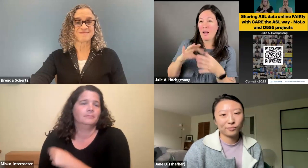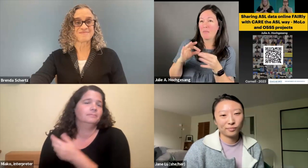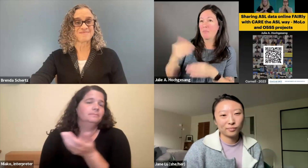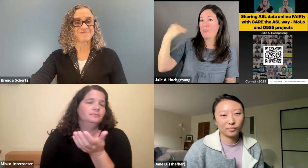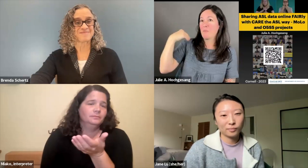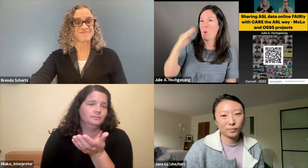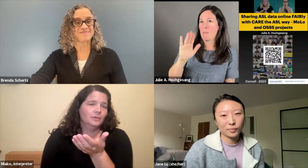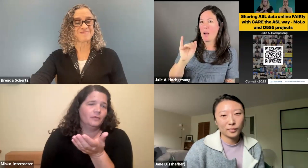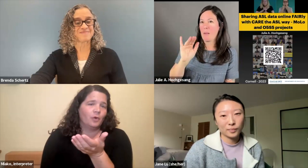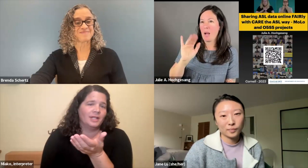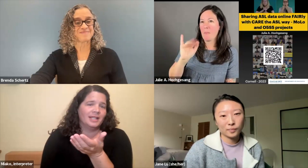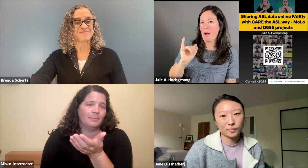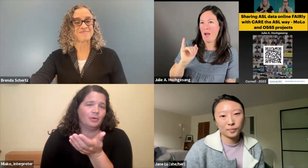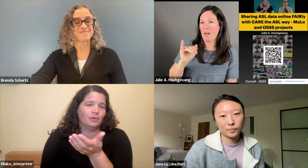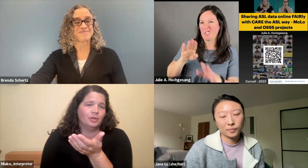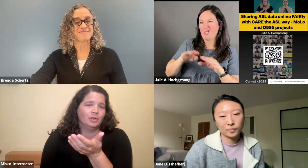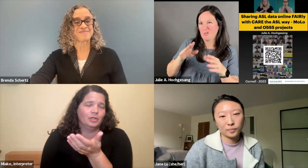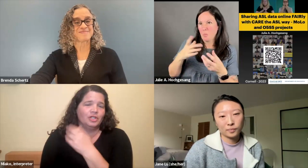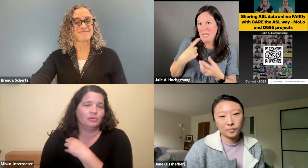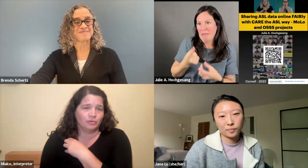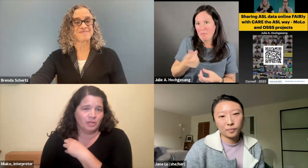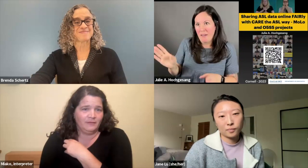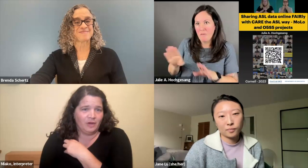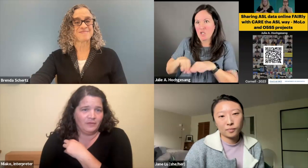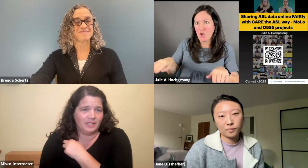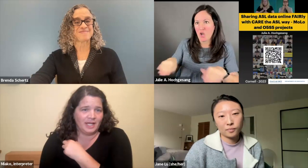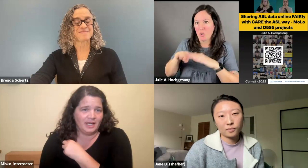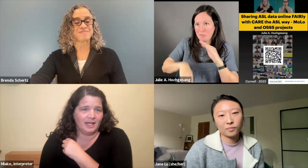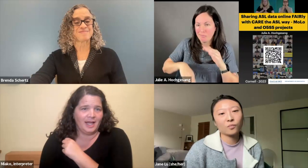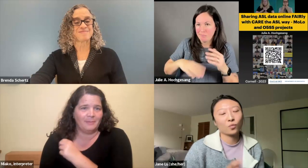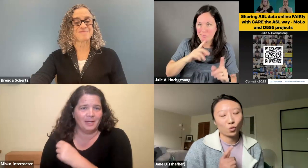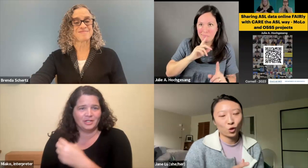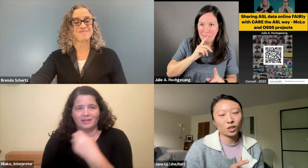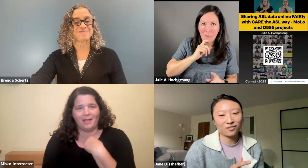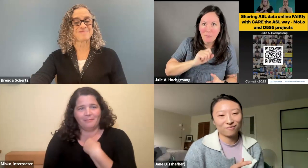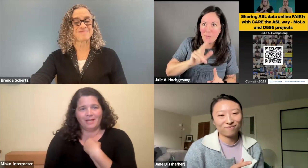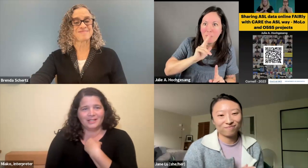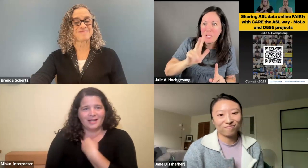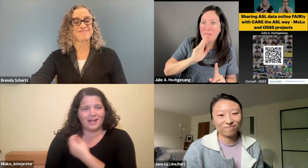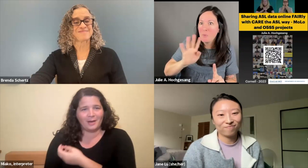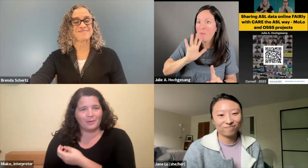data for example children involved in data I mentioned that my son and I were